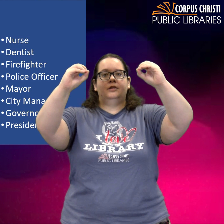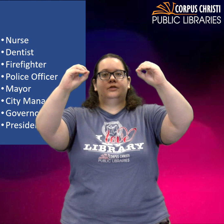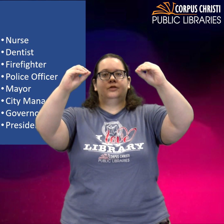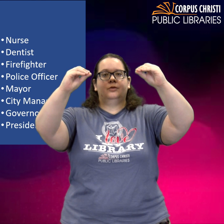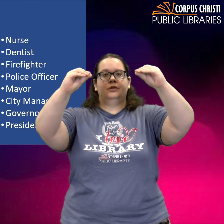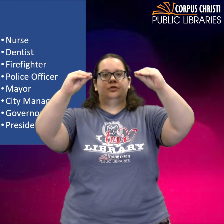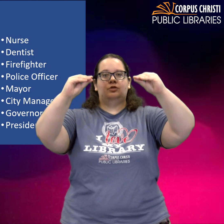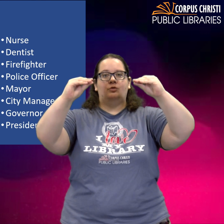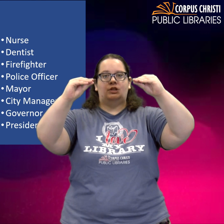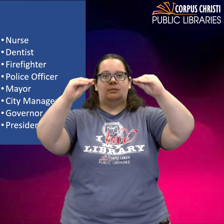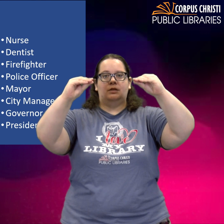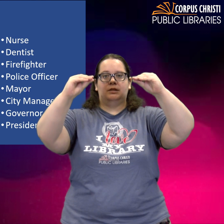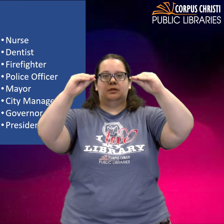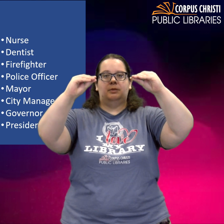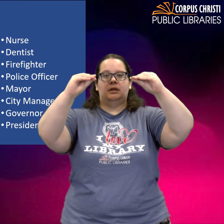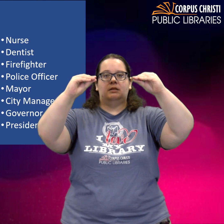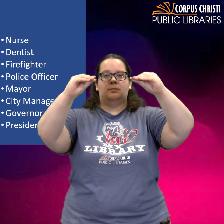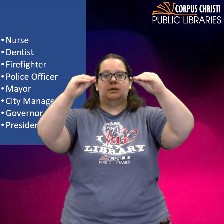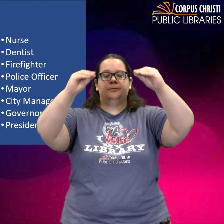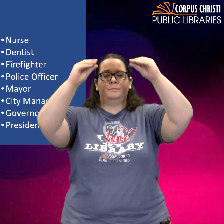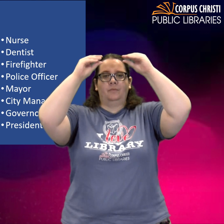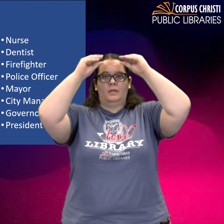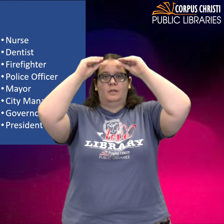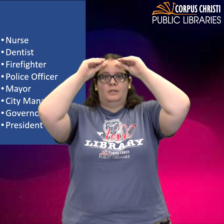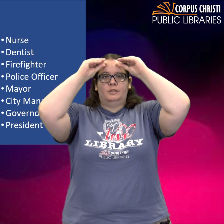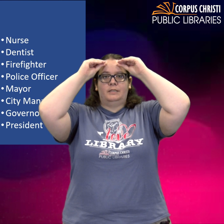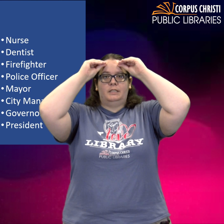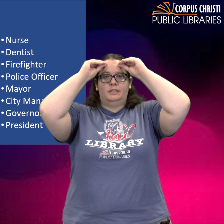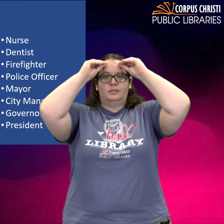you're just going to squish them, it looks a little bit like a duck bill. So to teach,